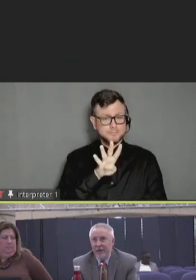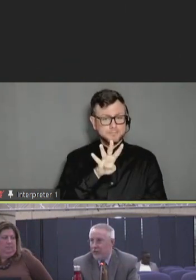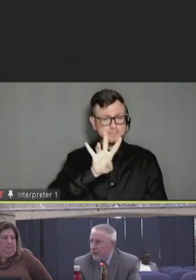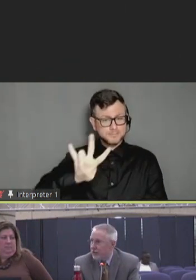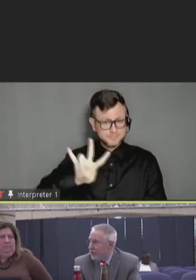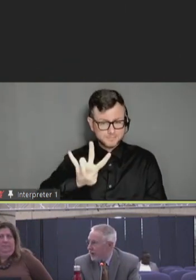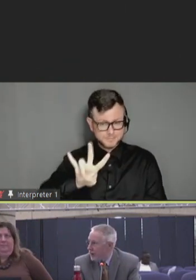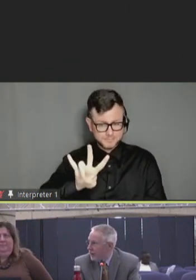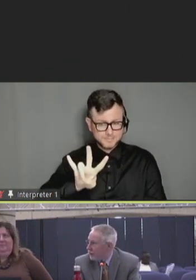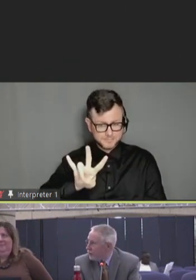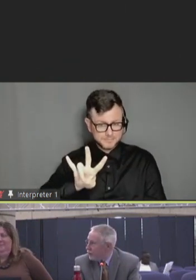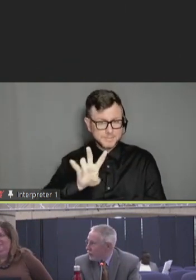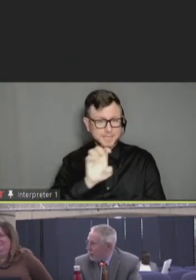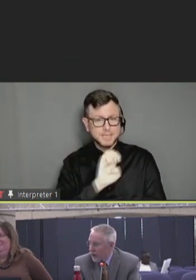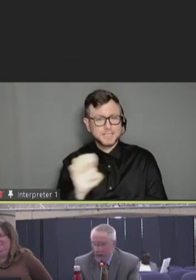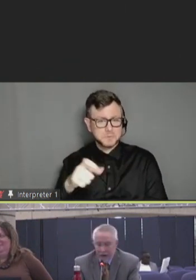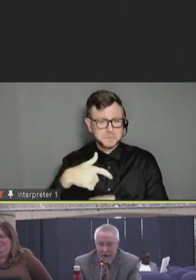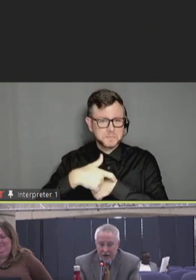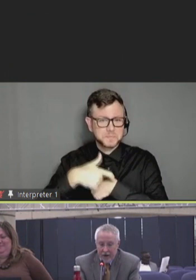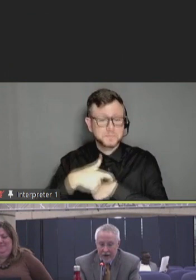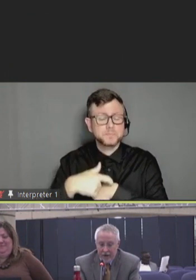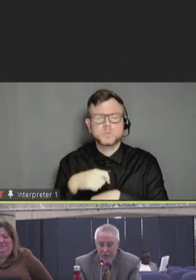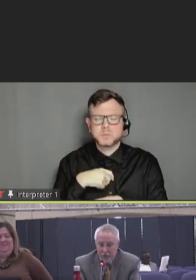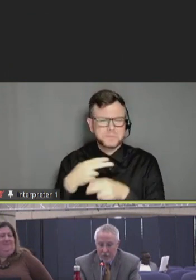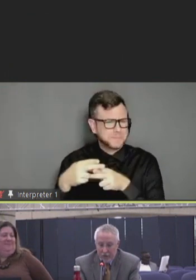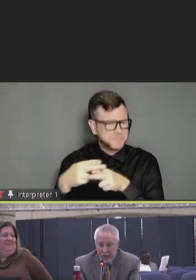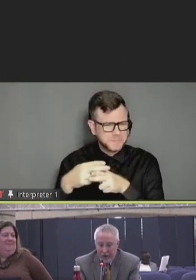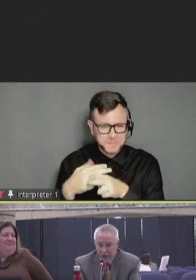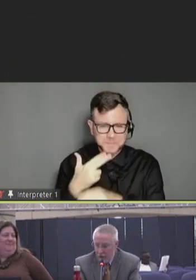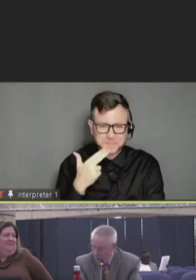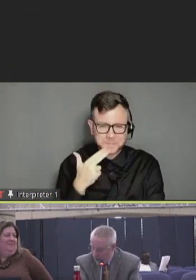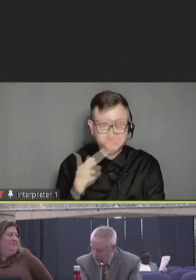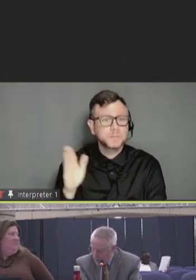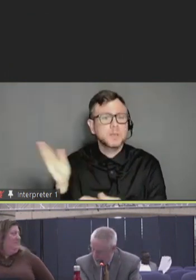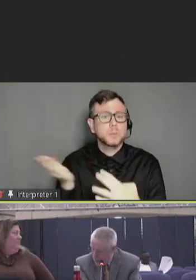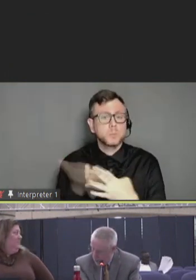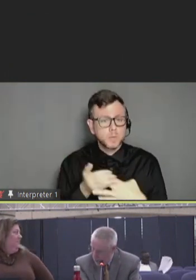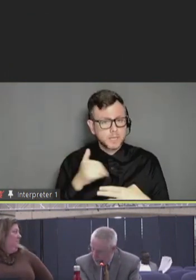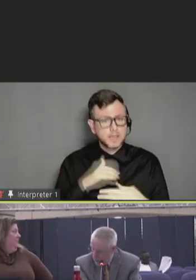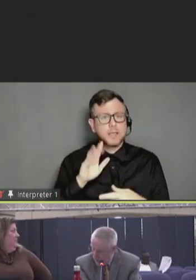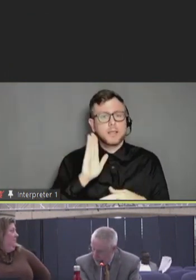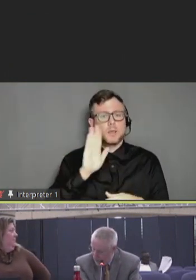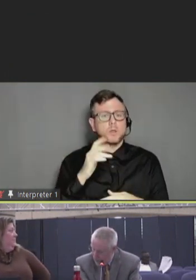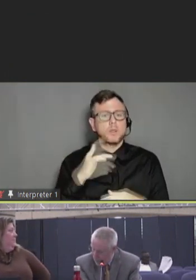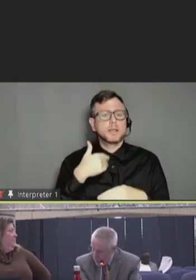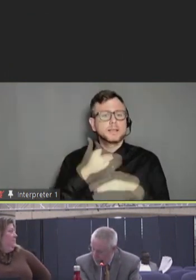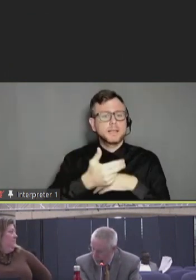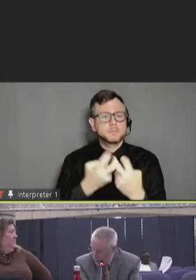We're going to do a short break and then we'll jump back into our next panel, which is, Proudly